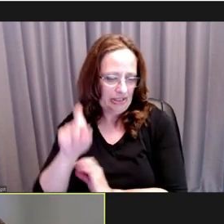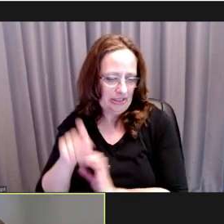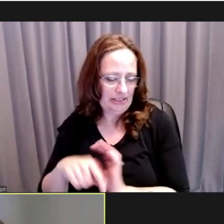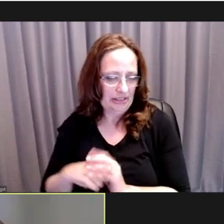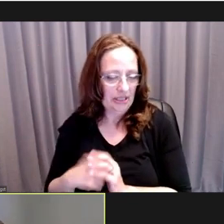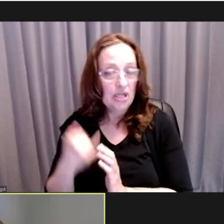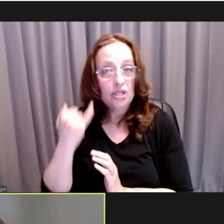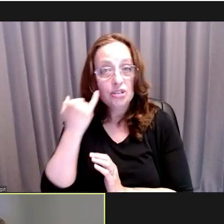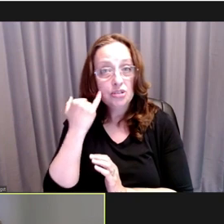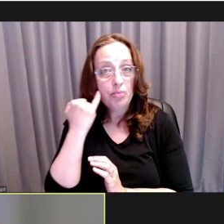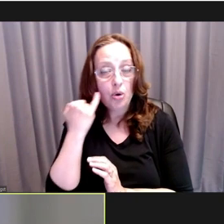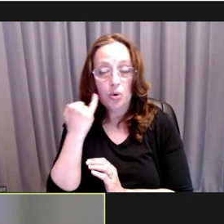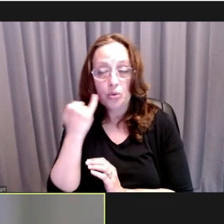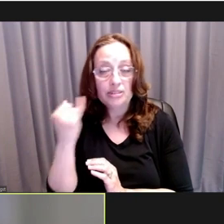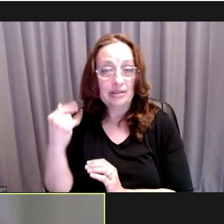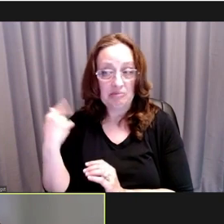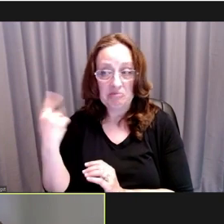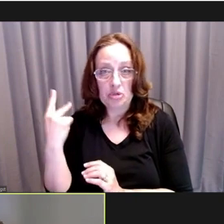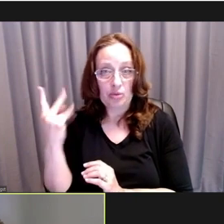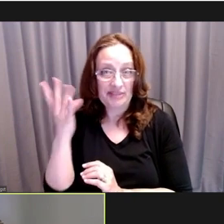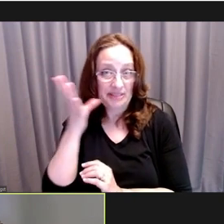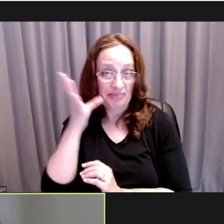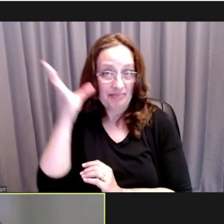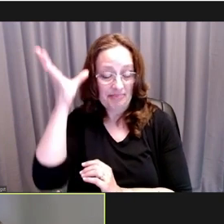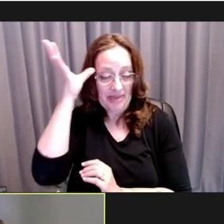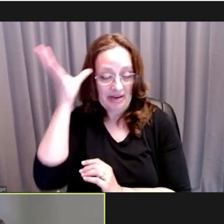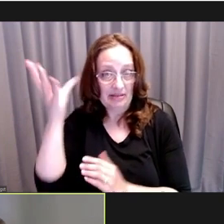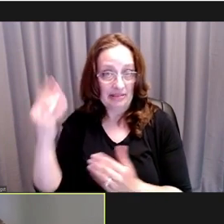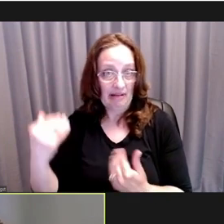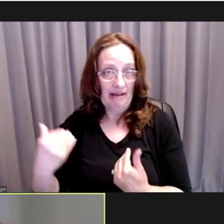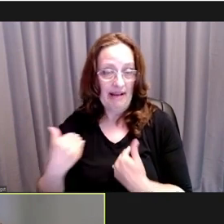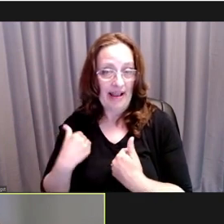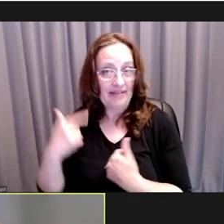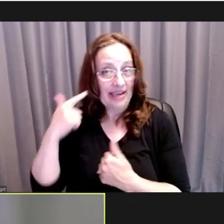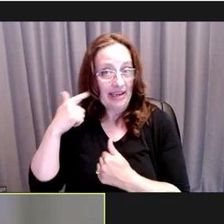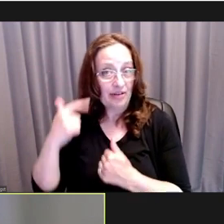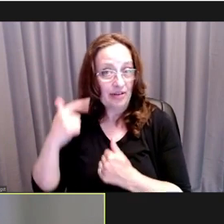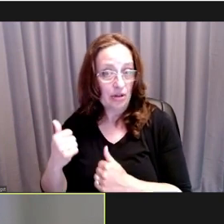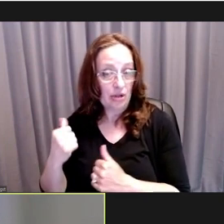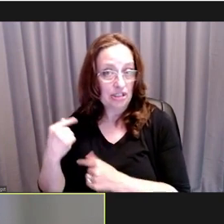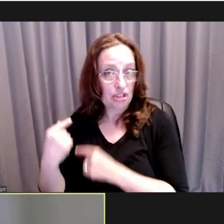does that mean our child needs to be tested too, or do we assume that's the cause?